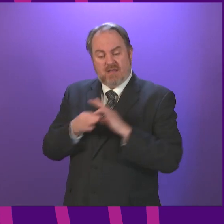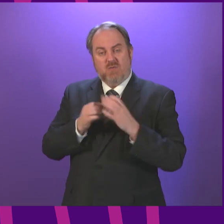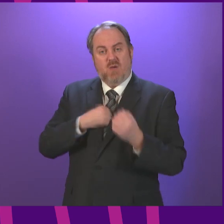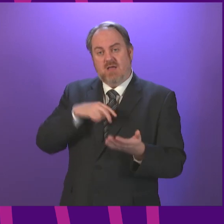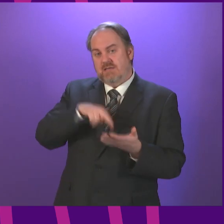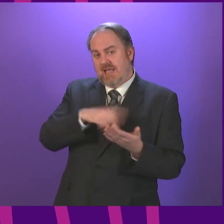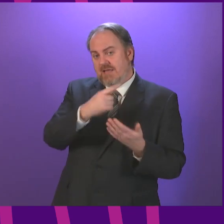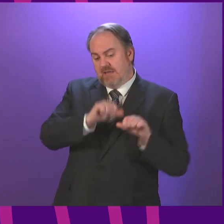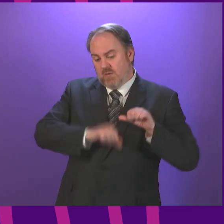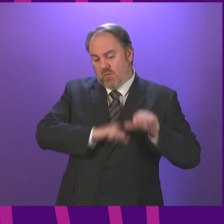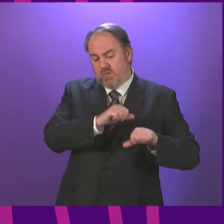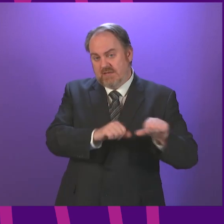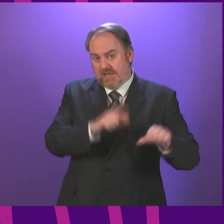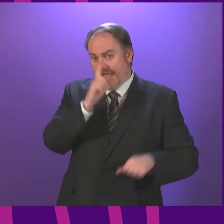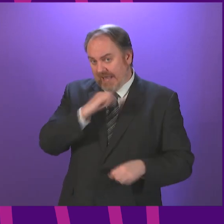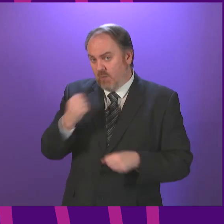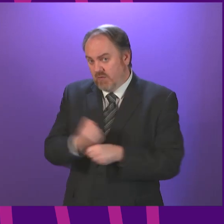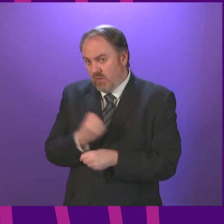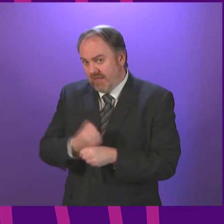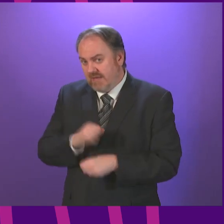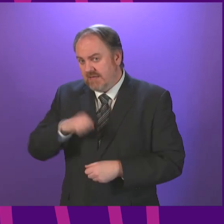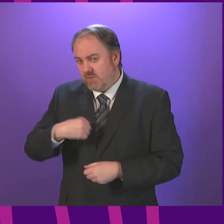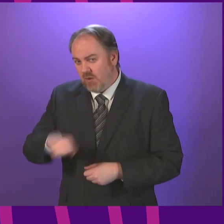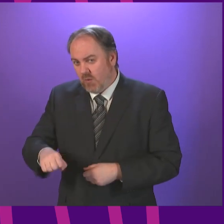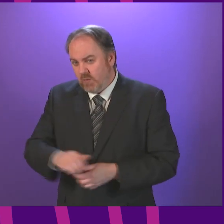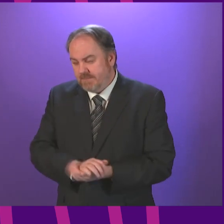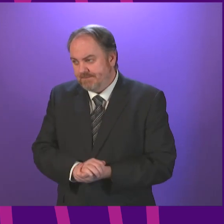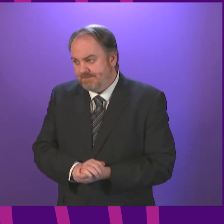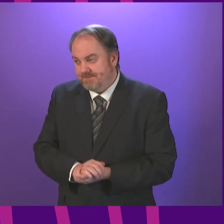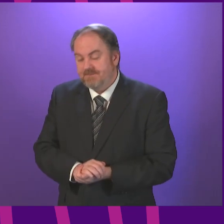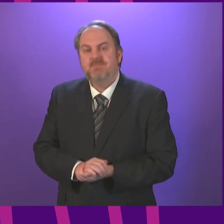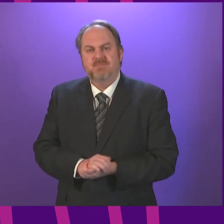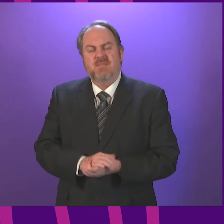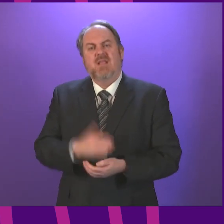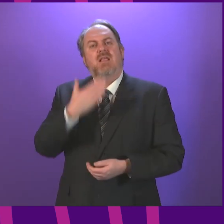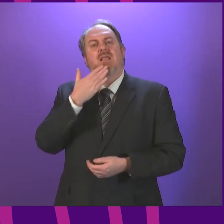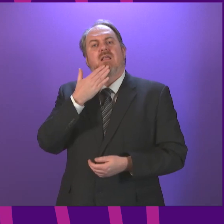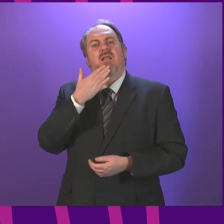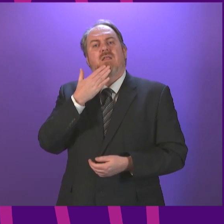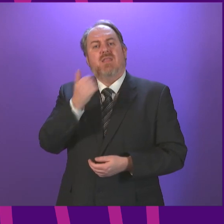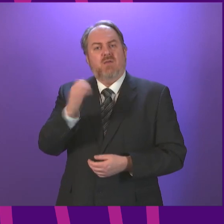that something that the Government could now do under our standing orders? The Presiding Officer (Ken Macintosh): It is possible, under standing orders, to